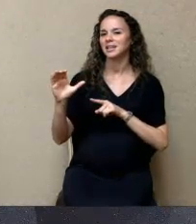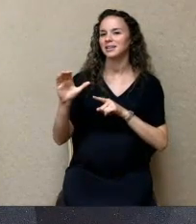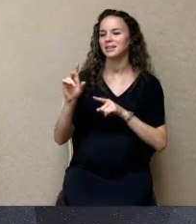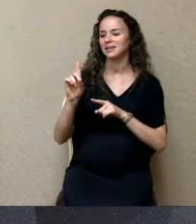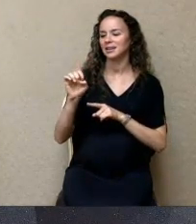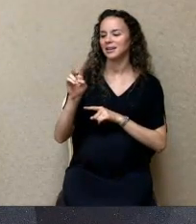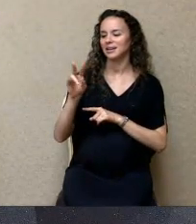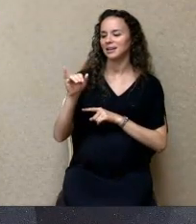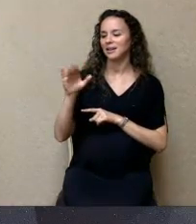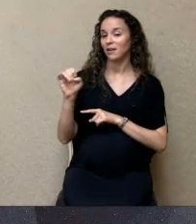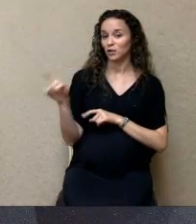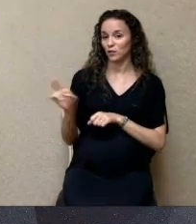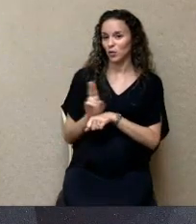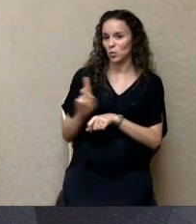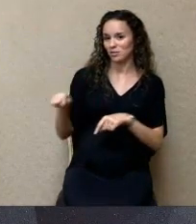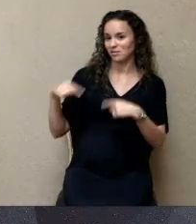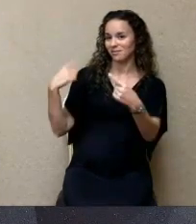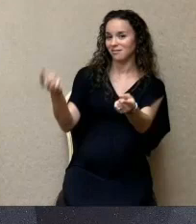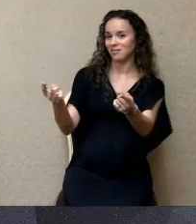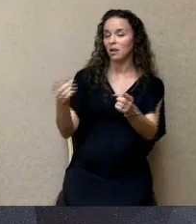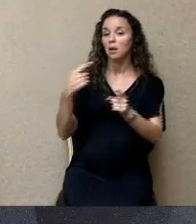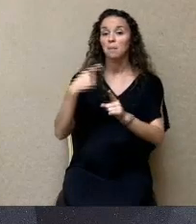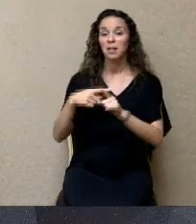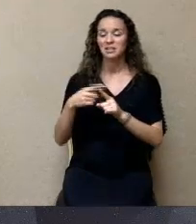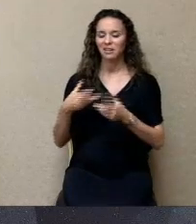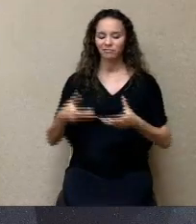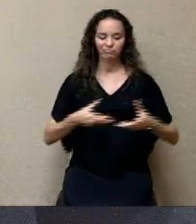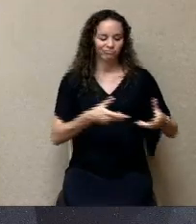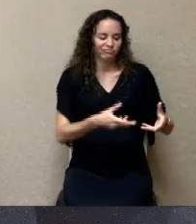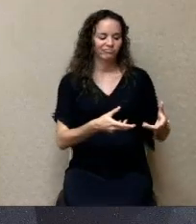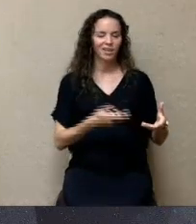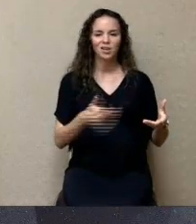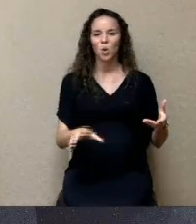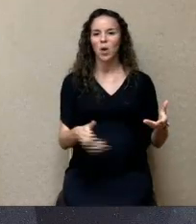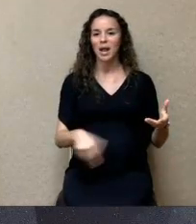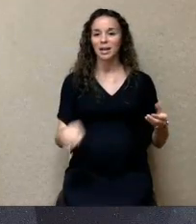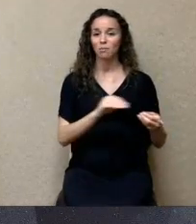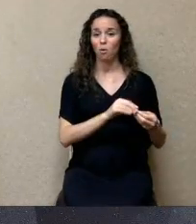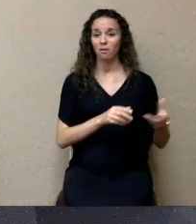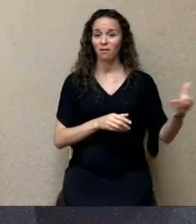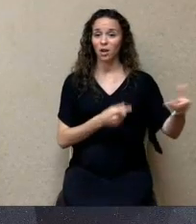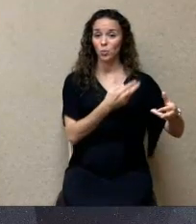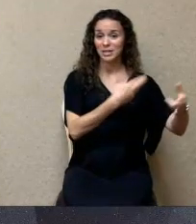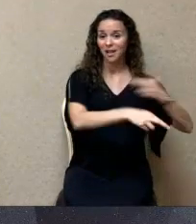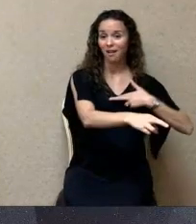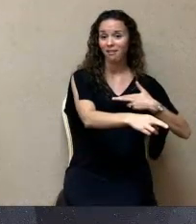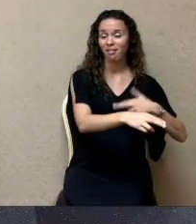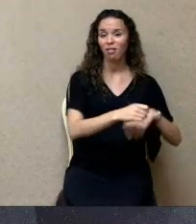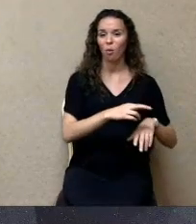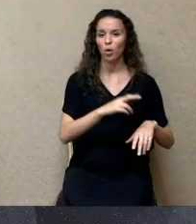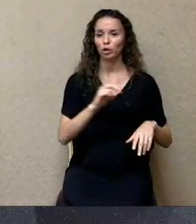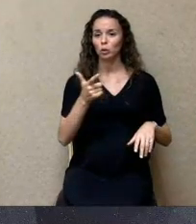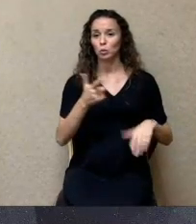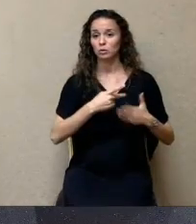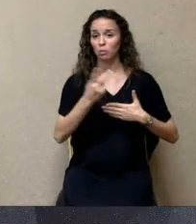And also is there a recycling program or a reuse program for people who might have purchased and not been successful with their item?